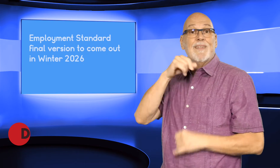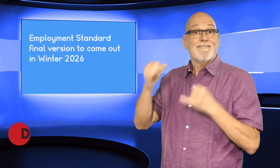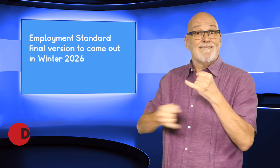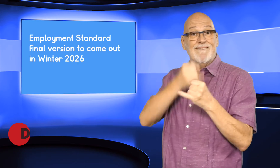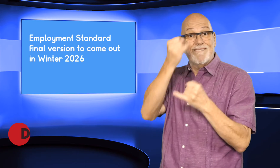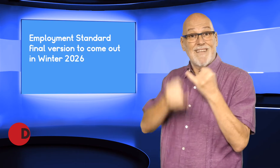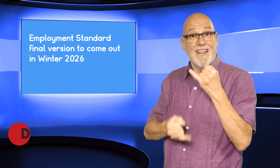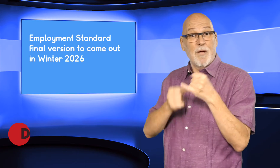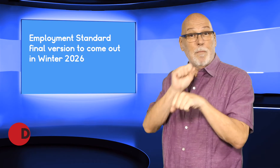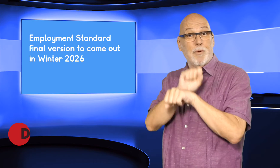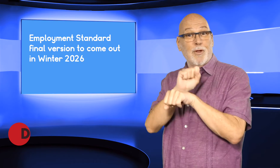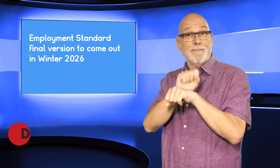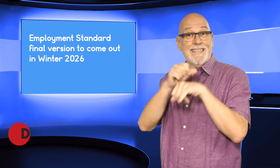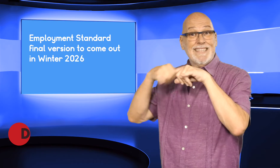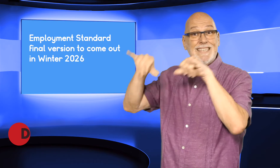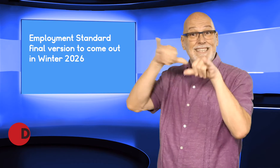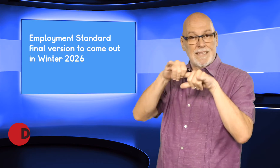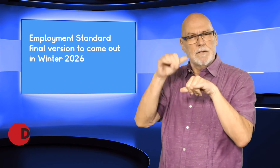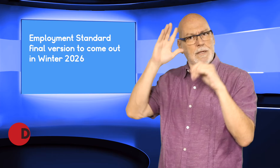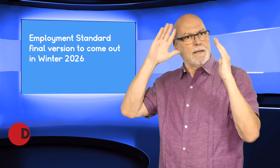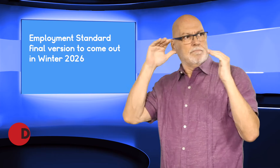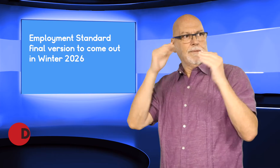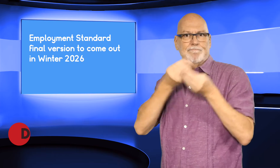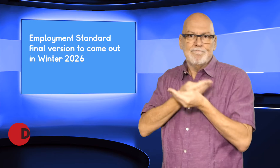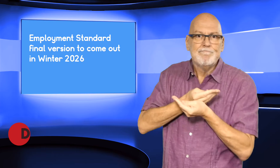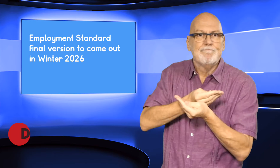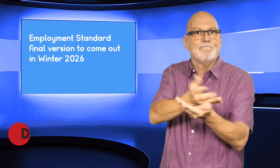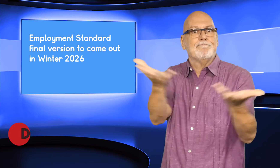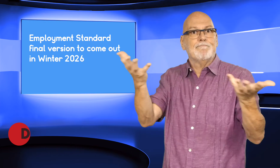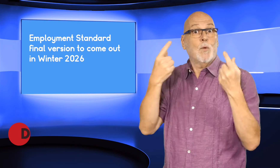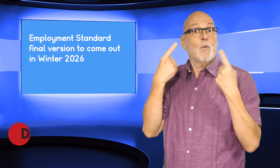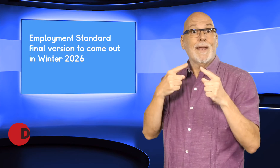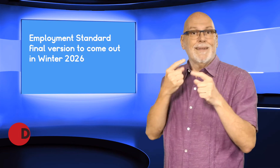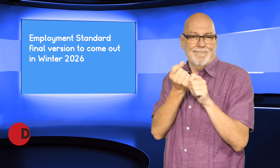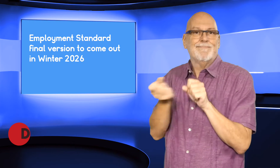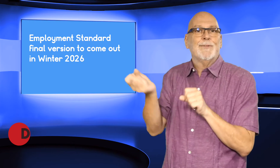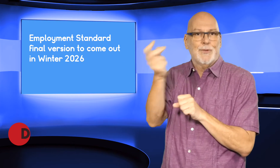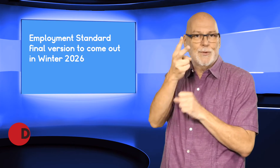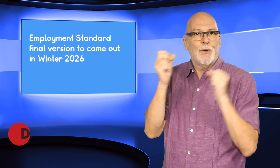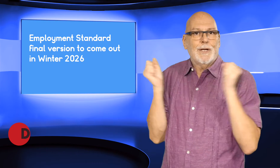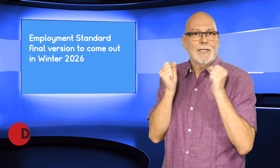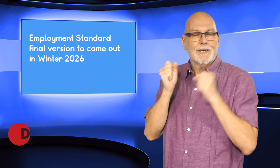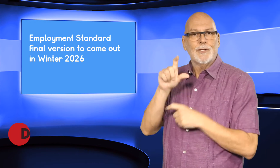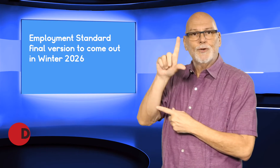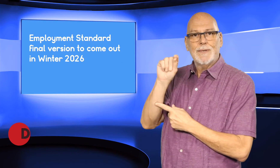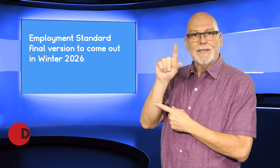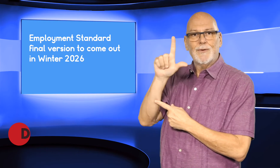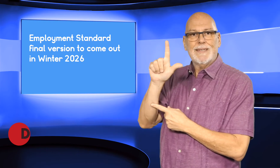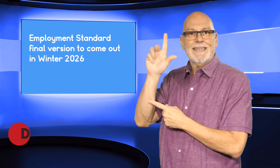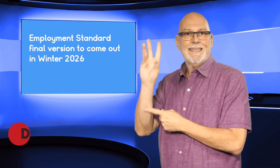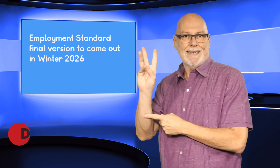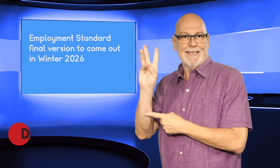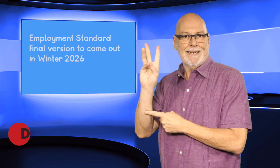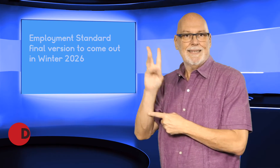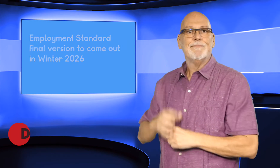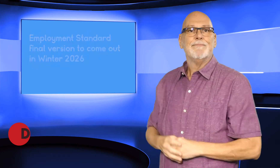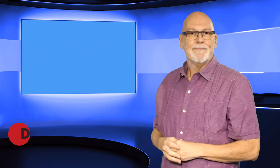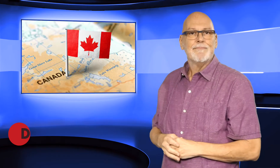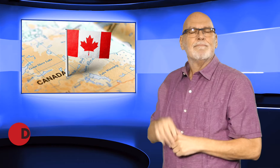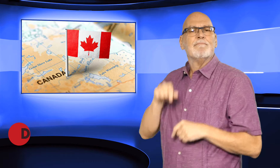The final Employment Standard is expected to come out in Winter 2026.